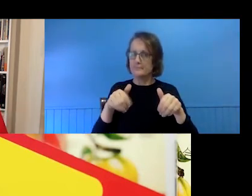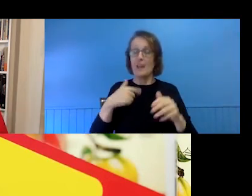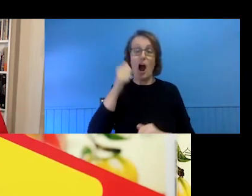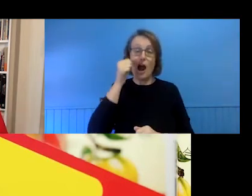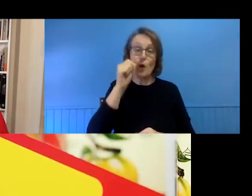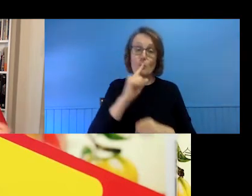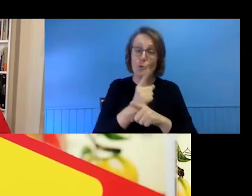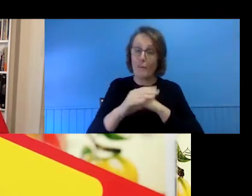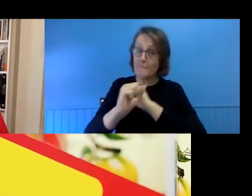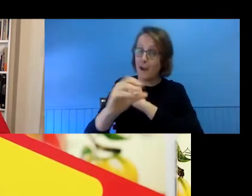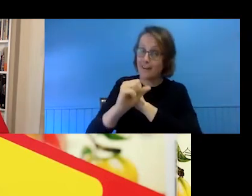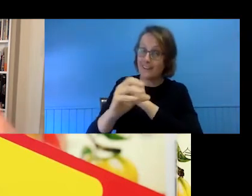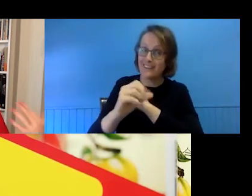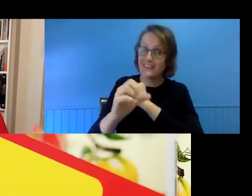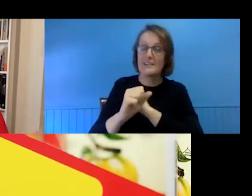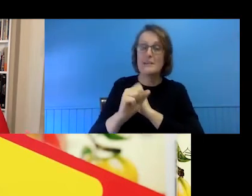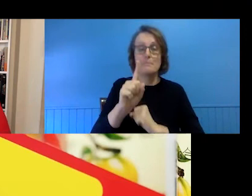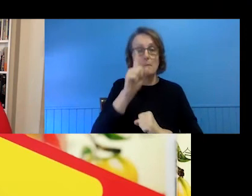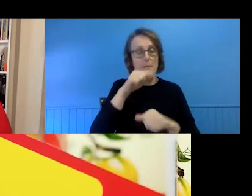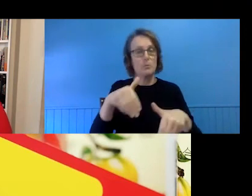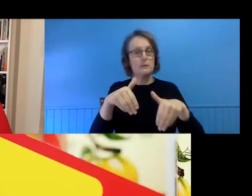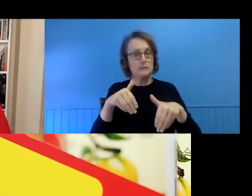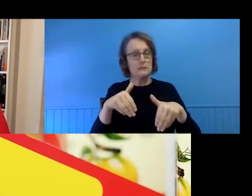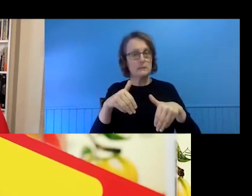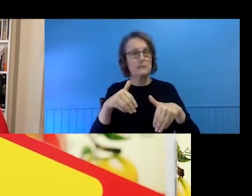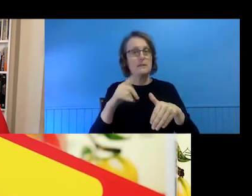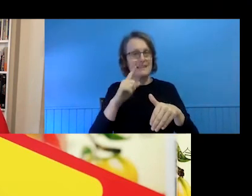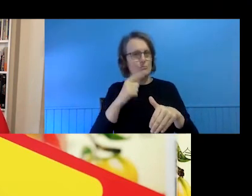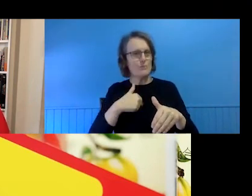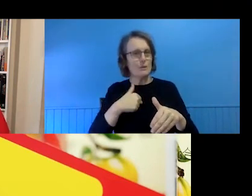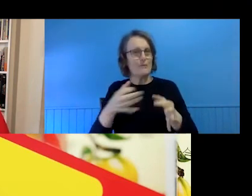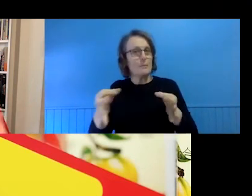marketing. And think more about playing that long game. Building